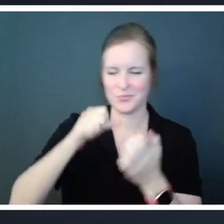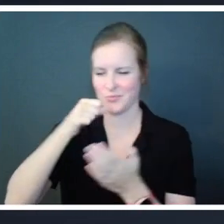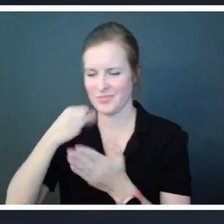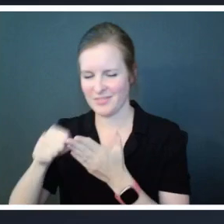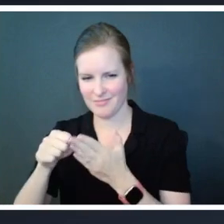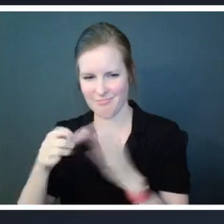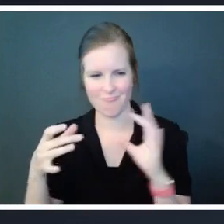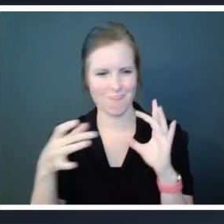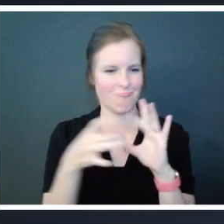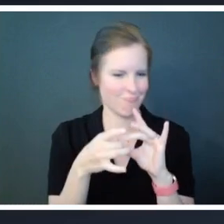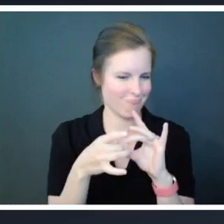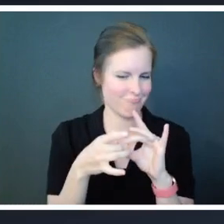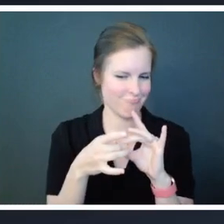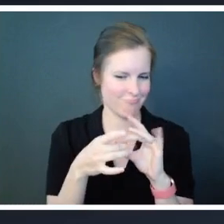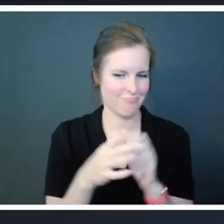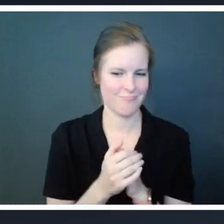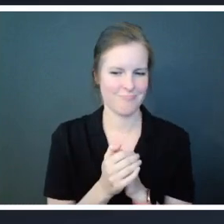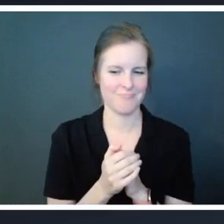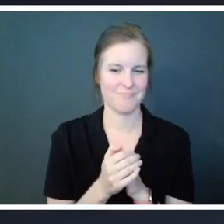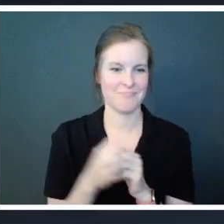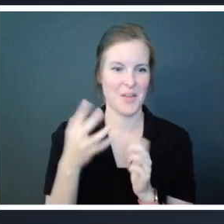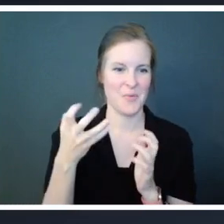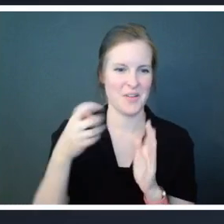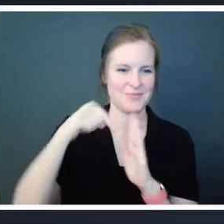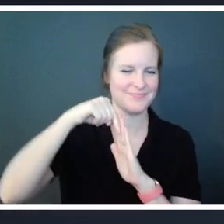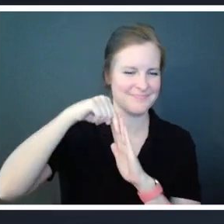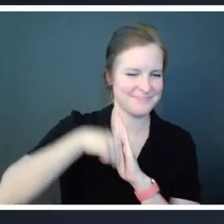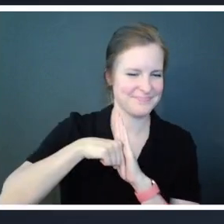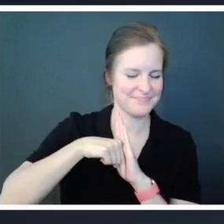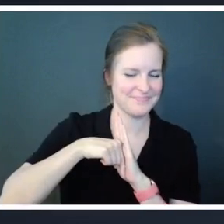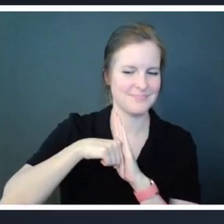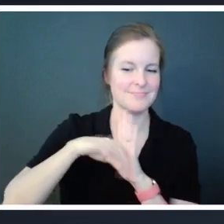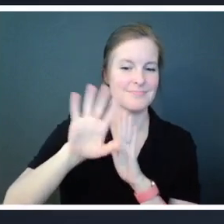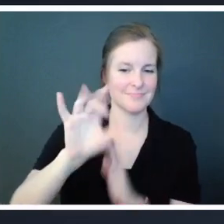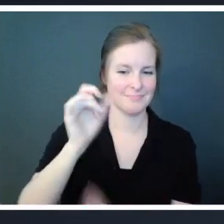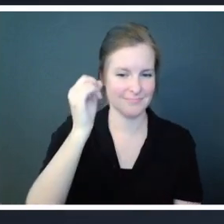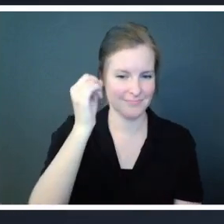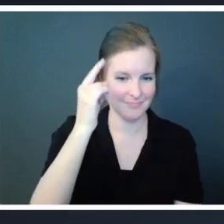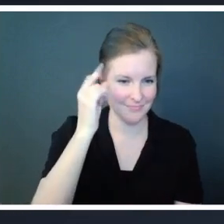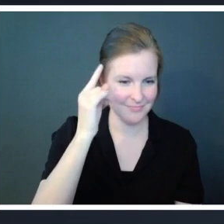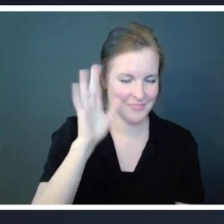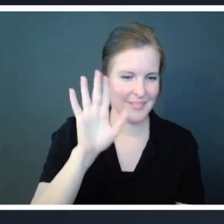while most stamps serve as evidence that correct postage has been paid to send the mail,